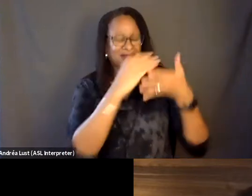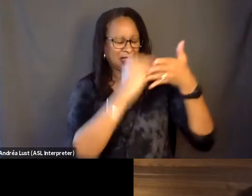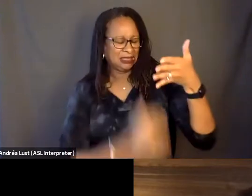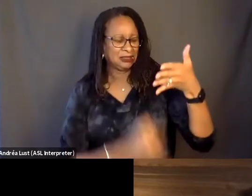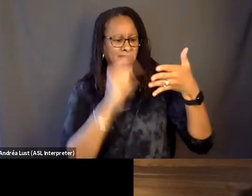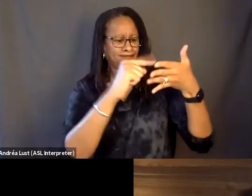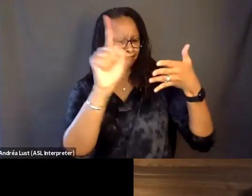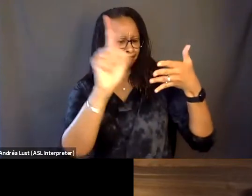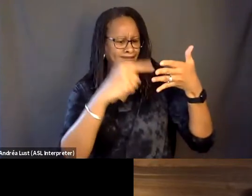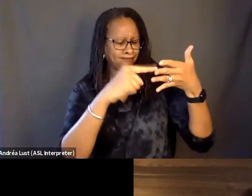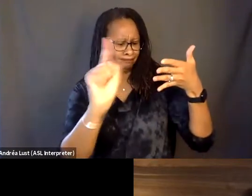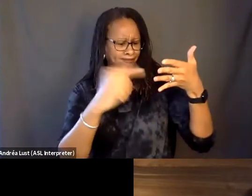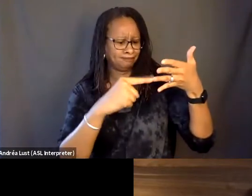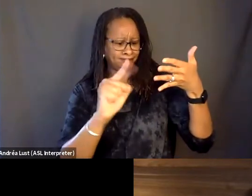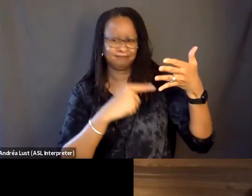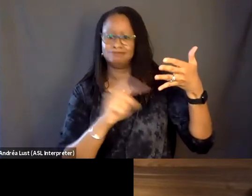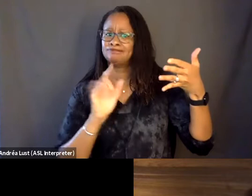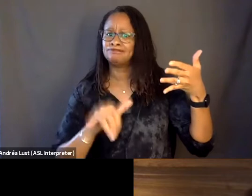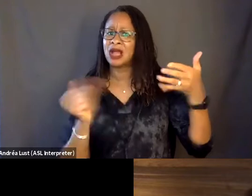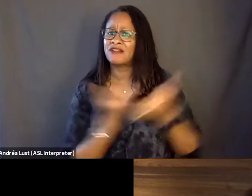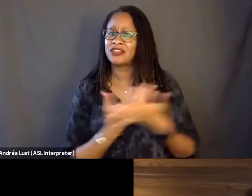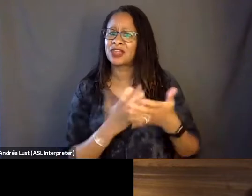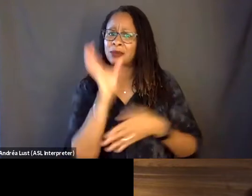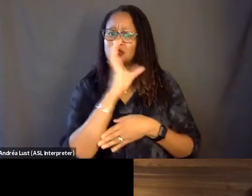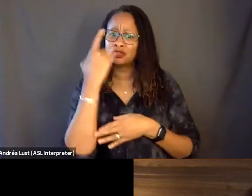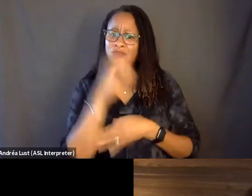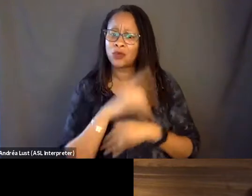looking for in my next project.